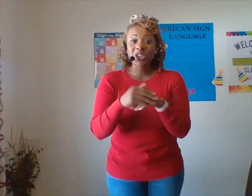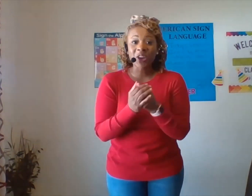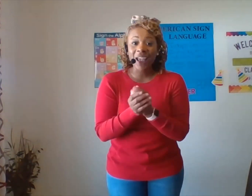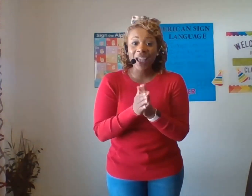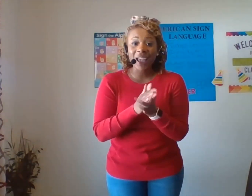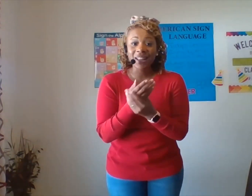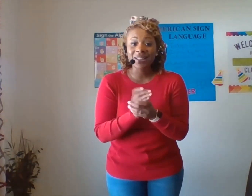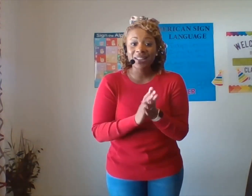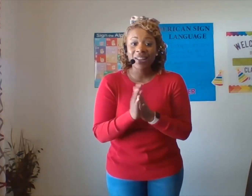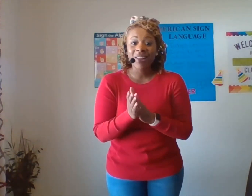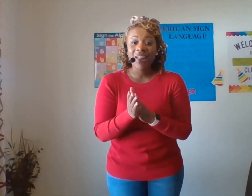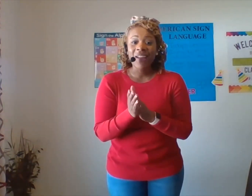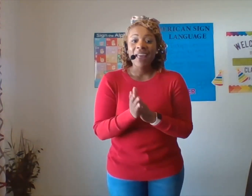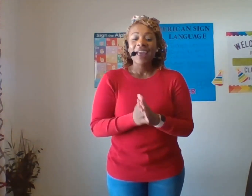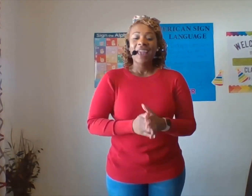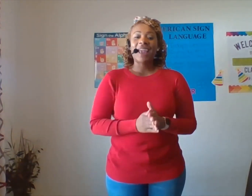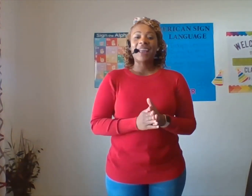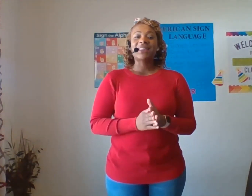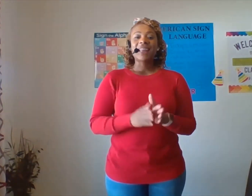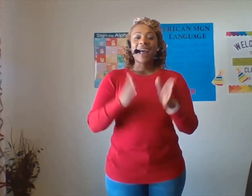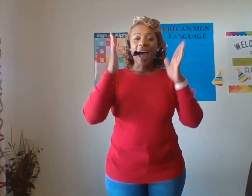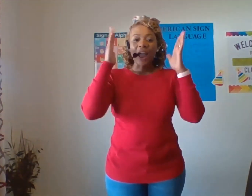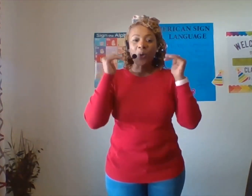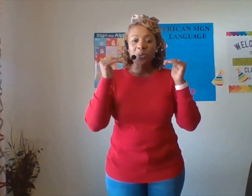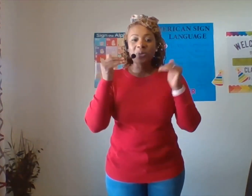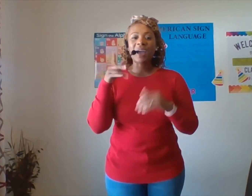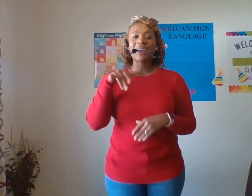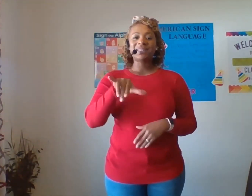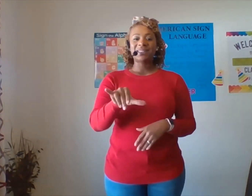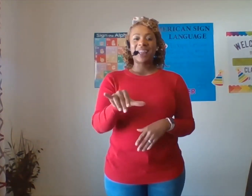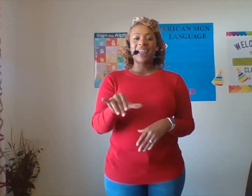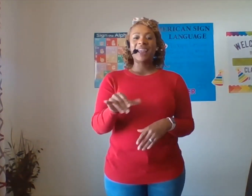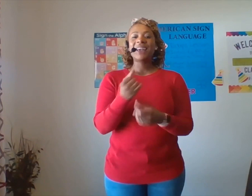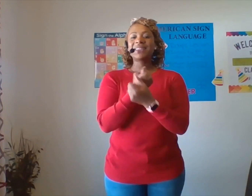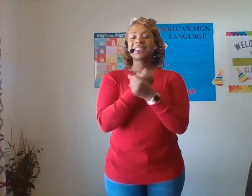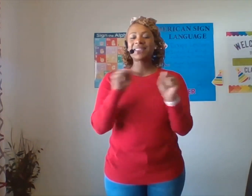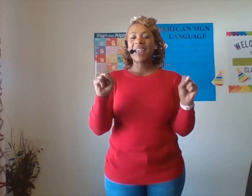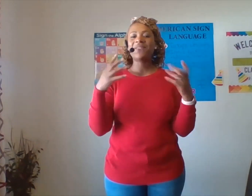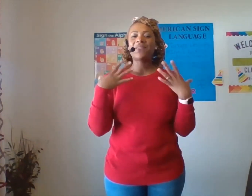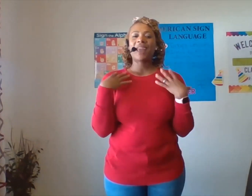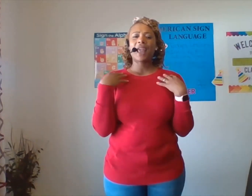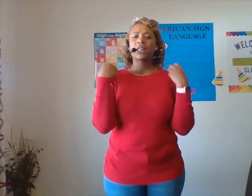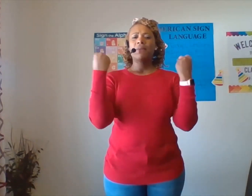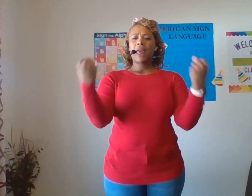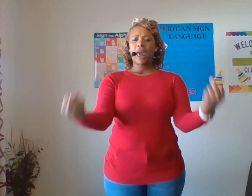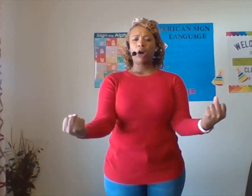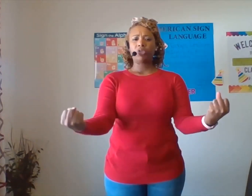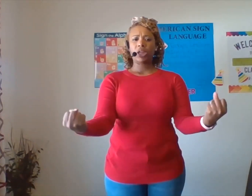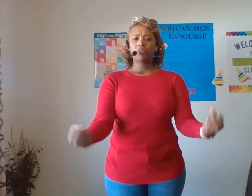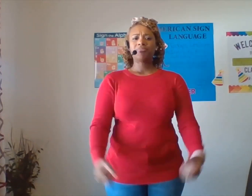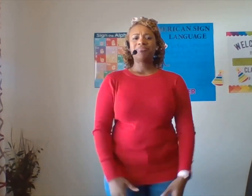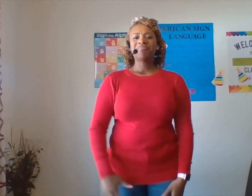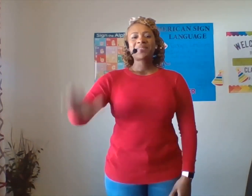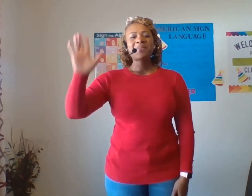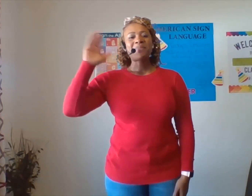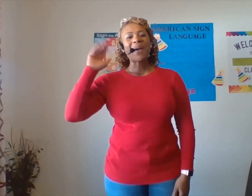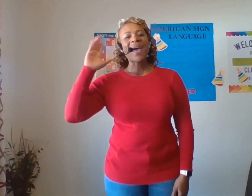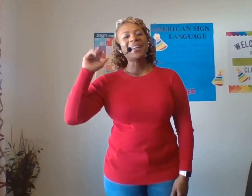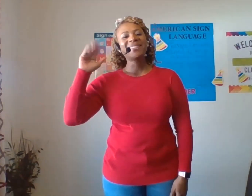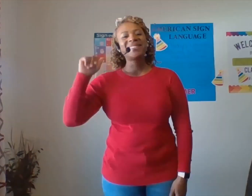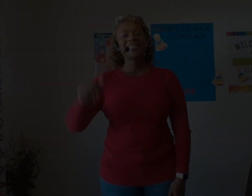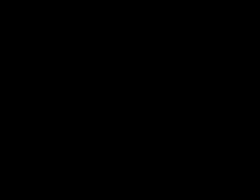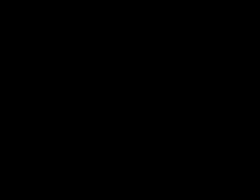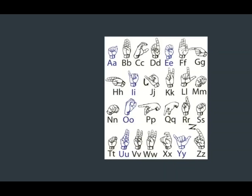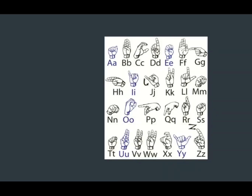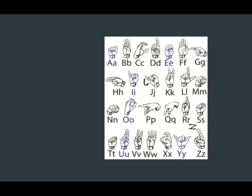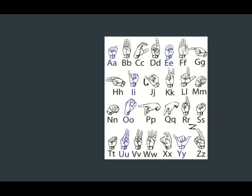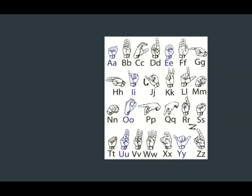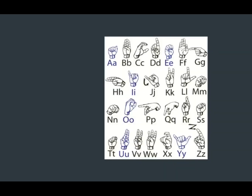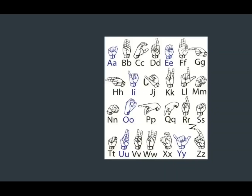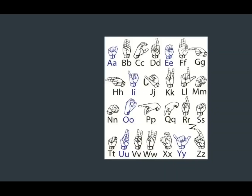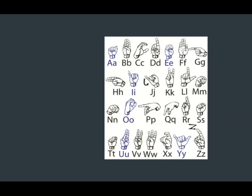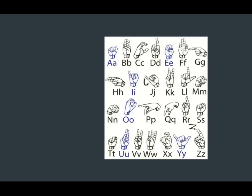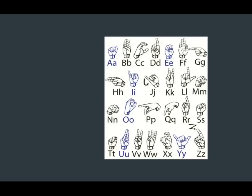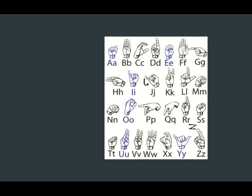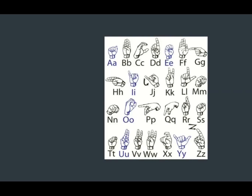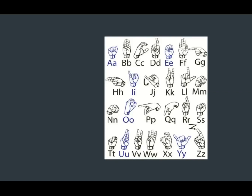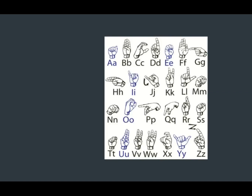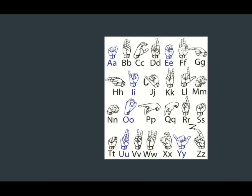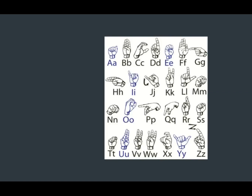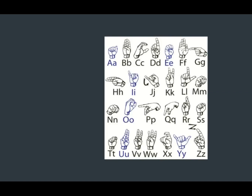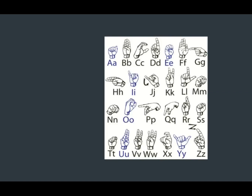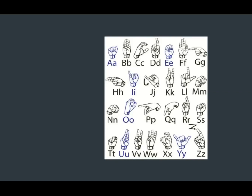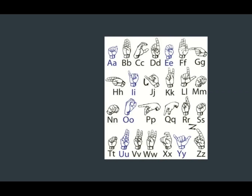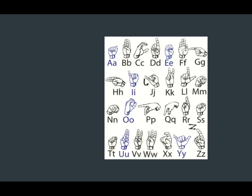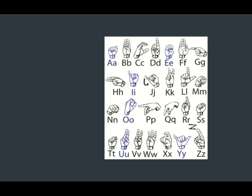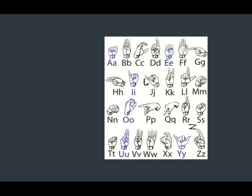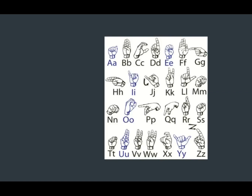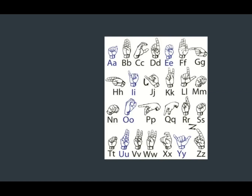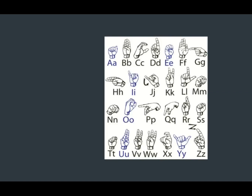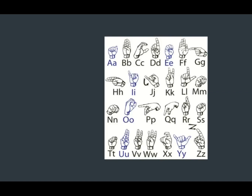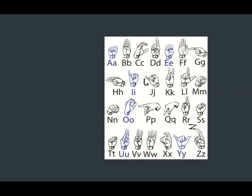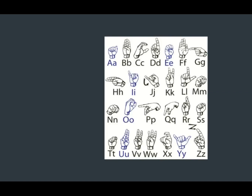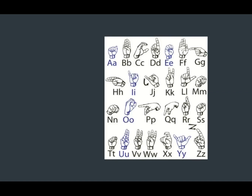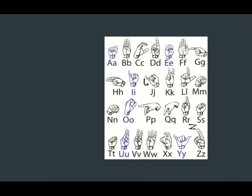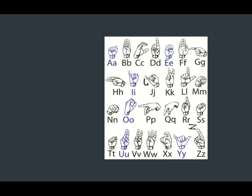your hands and I hope you guys stay safe and healthy bye bye hey guys it's mrs.